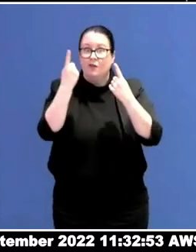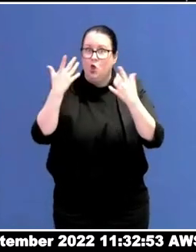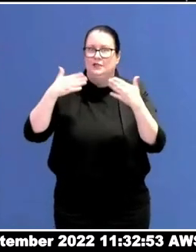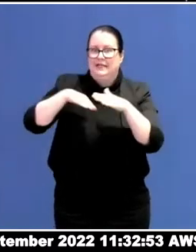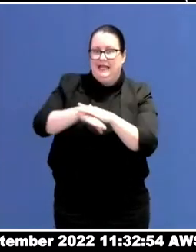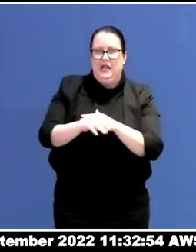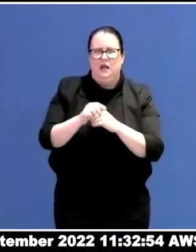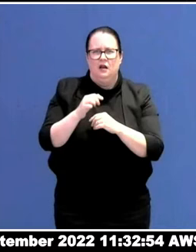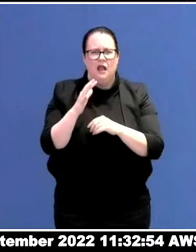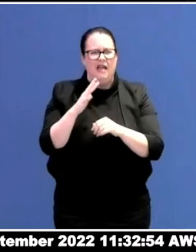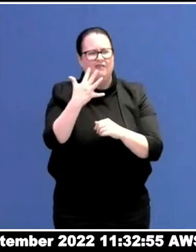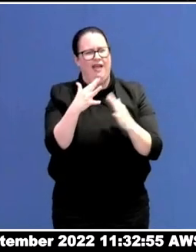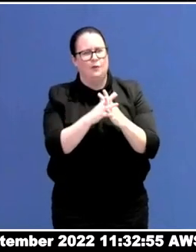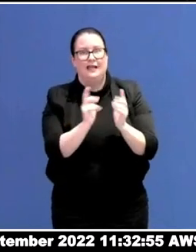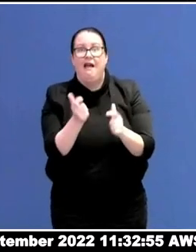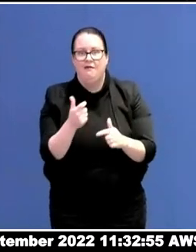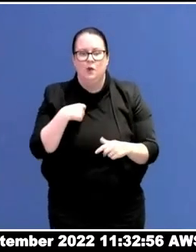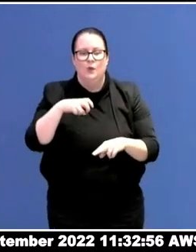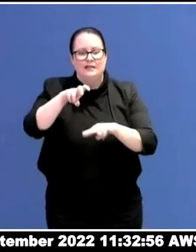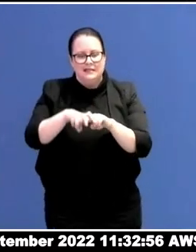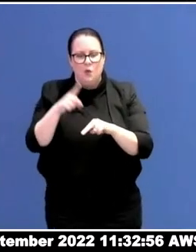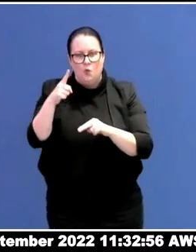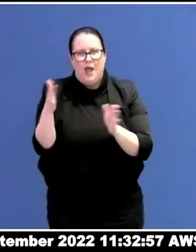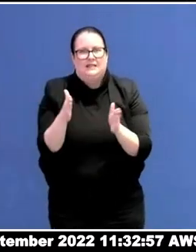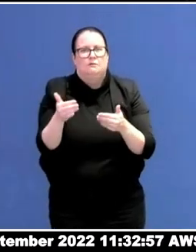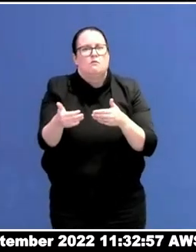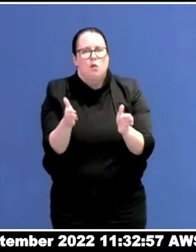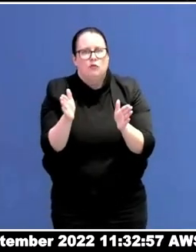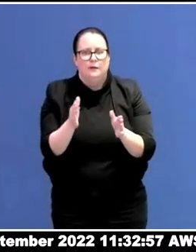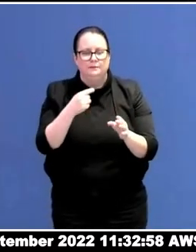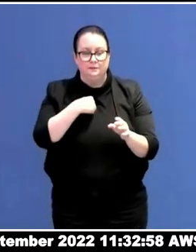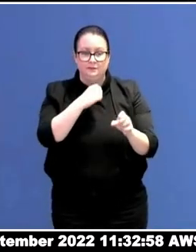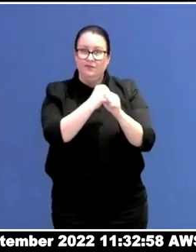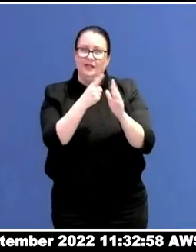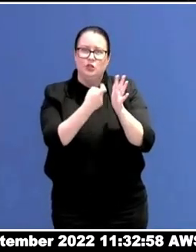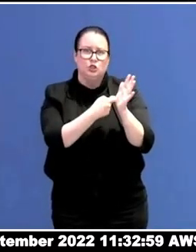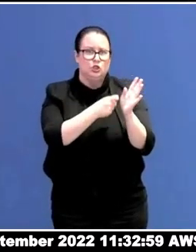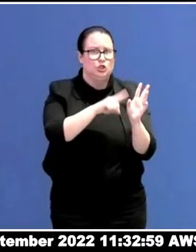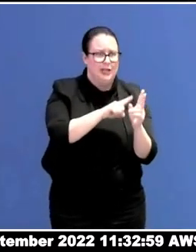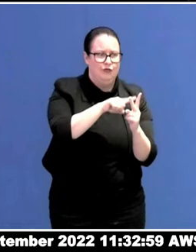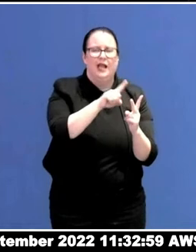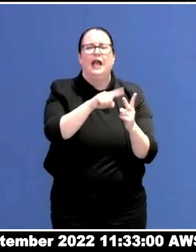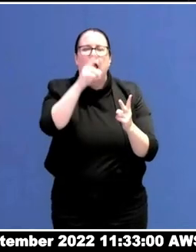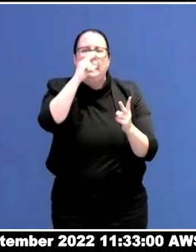And Gerry, myself, young Connie who also worked with us and also the psychologist who